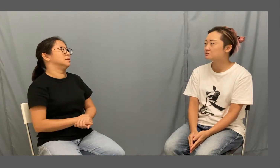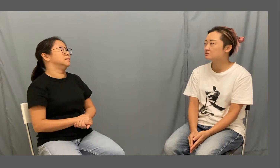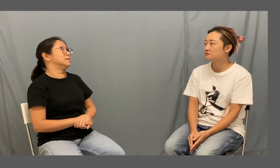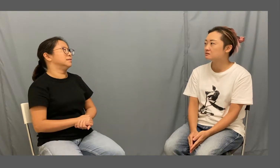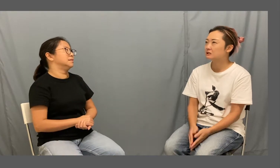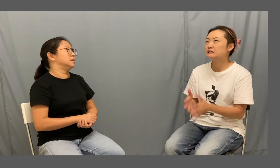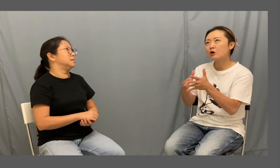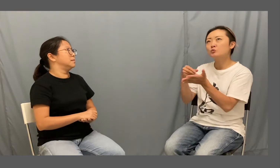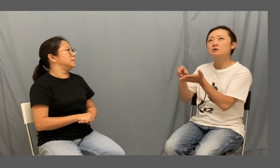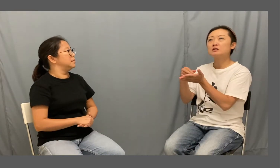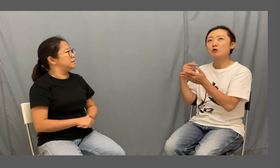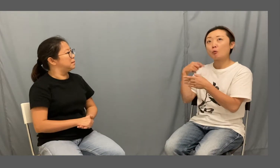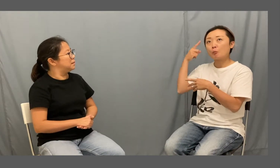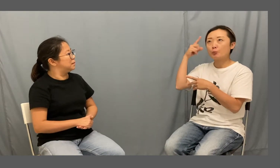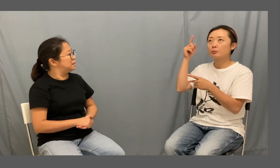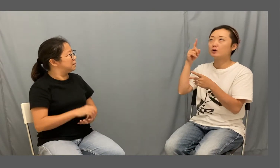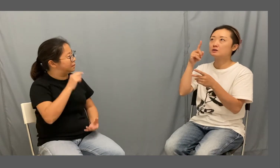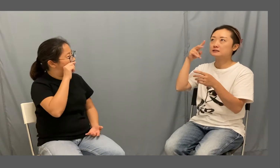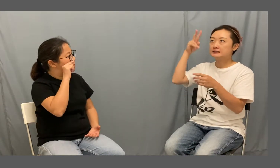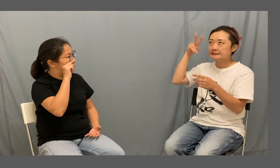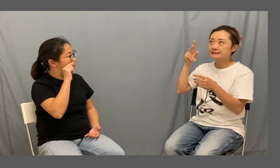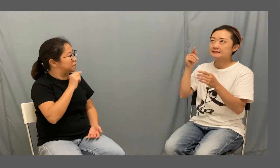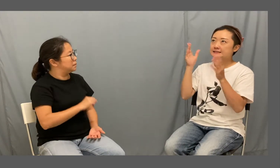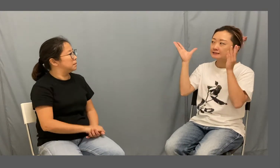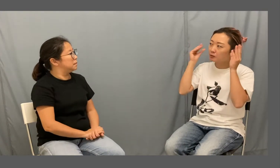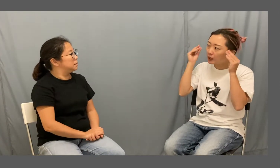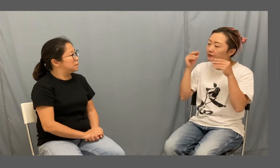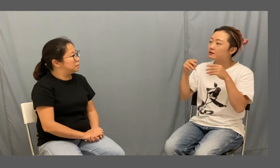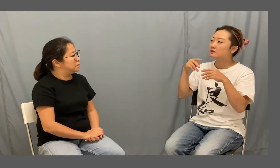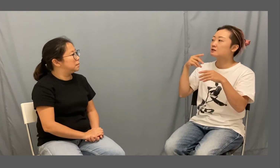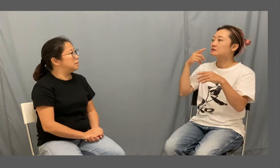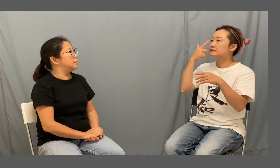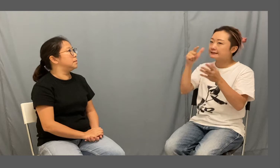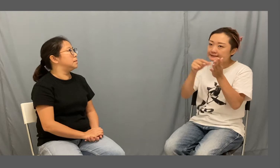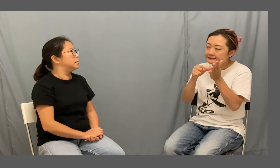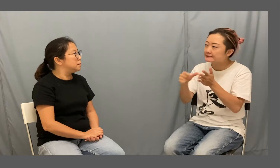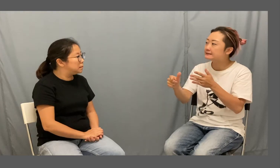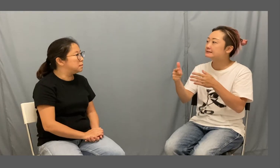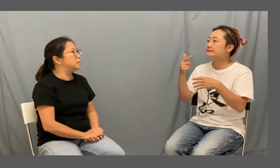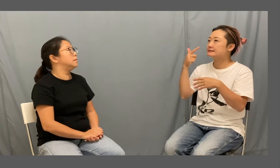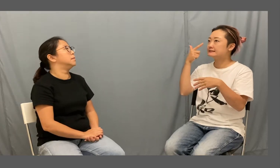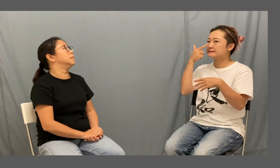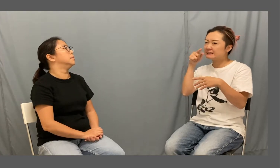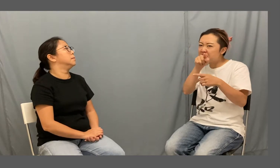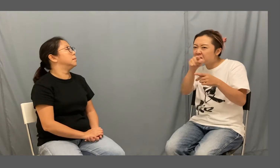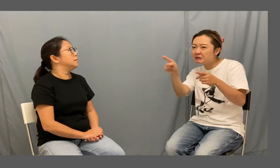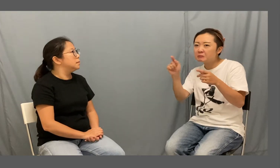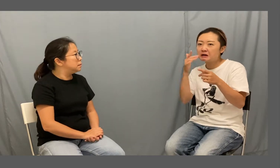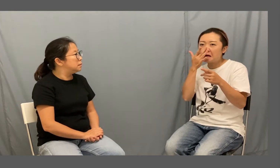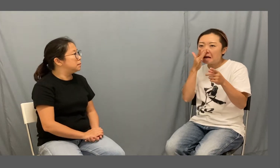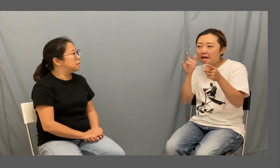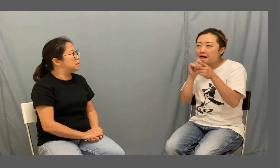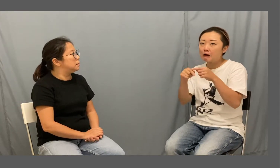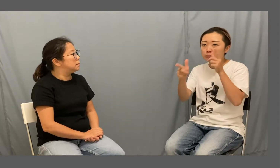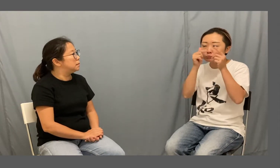Cat: On top of signing, we equip ourselves with daily news New vocabs and concepts require ongoing learning